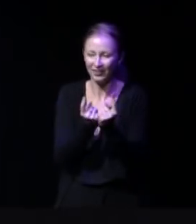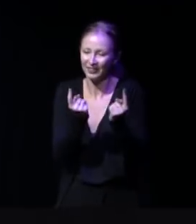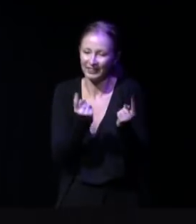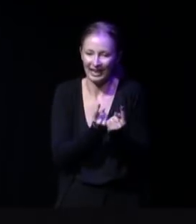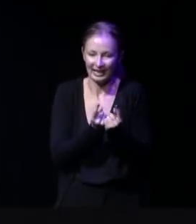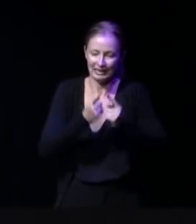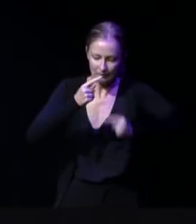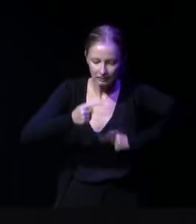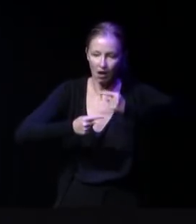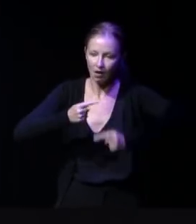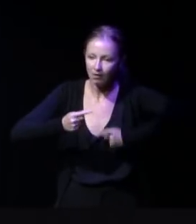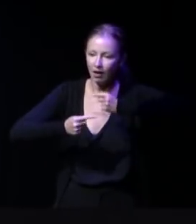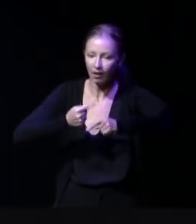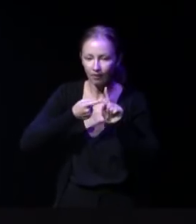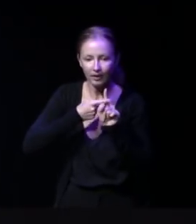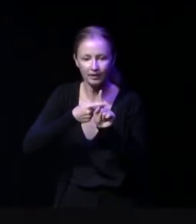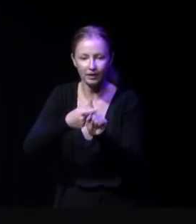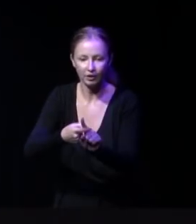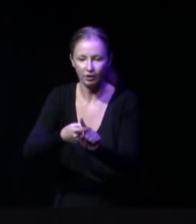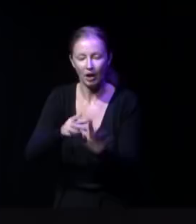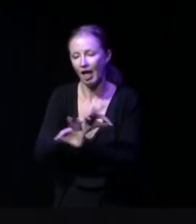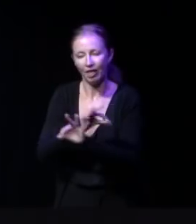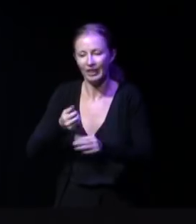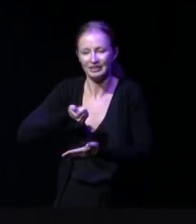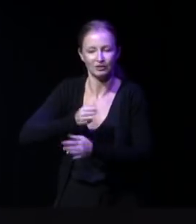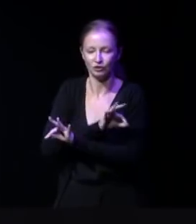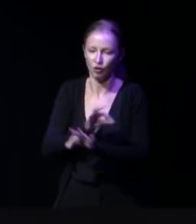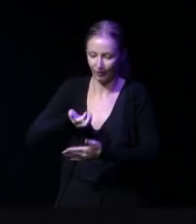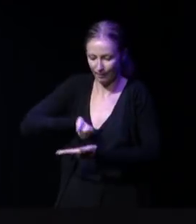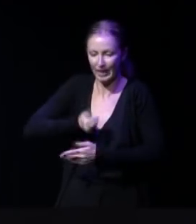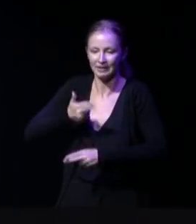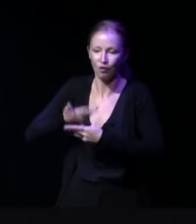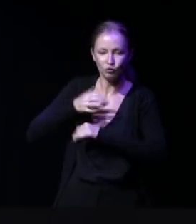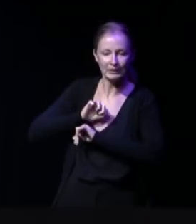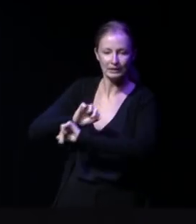devastation is not at the heart of resistance. Not at all.